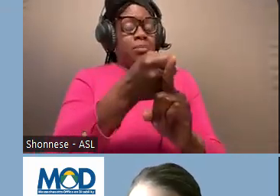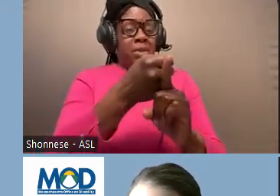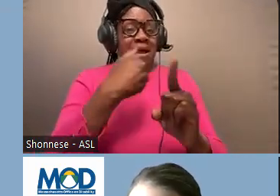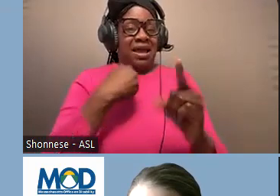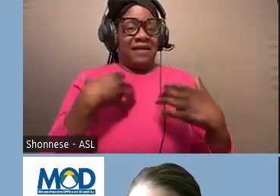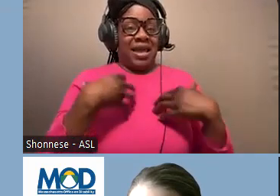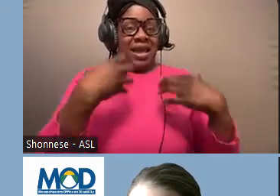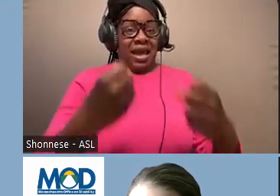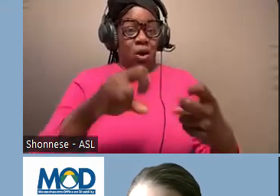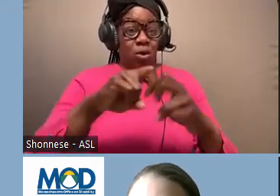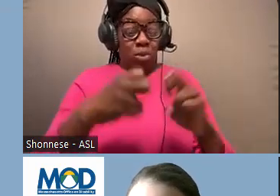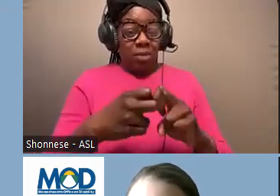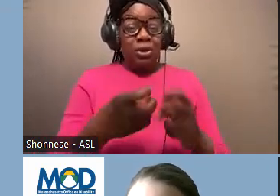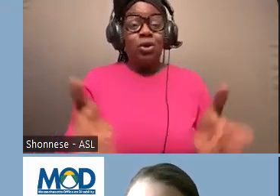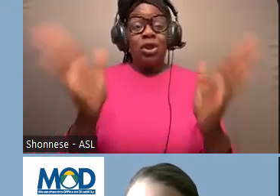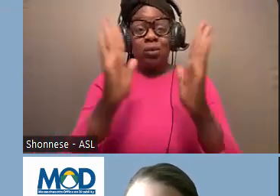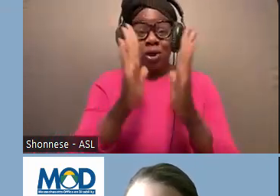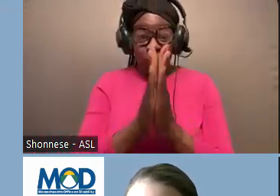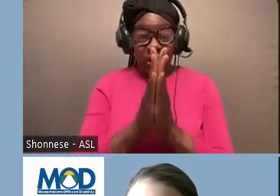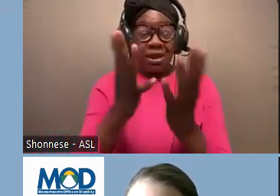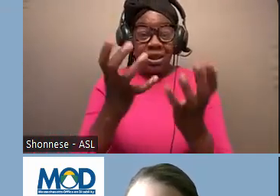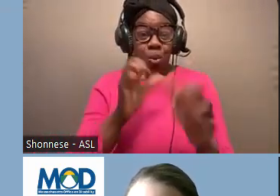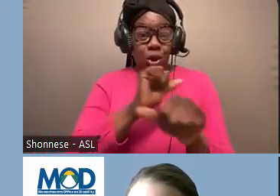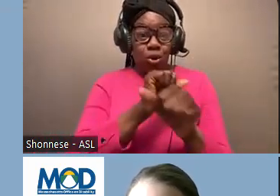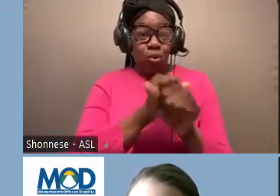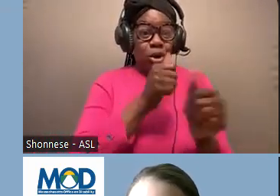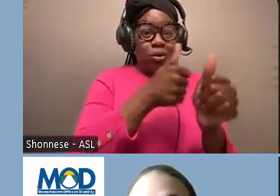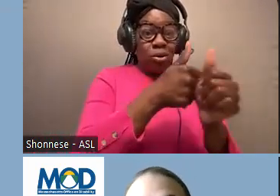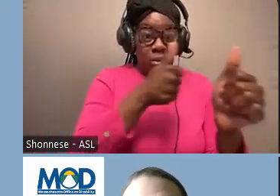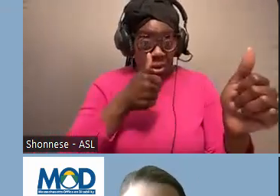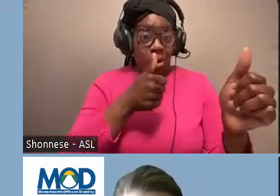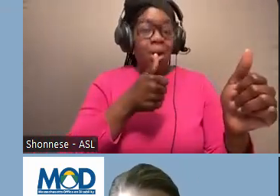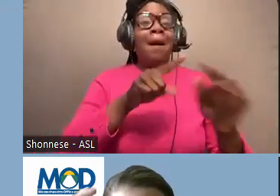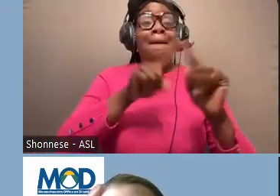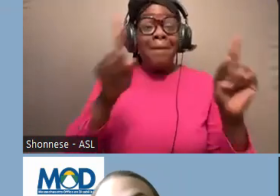indefinitely from home, where it doesn't work operationally. Ah!